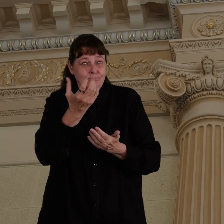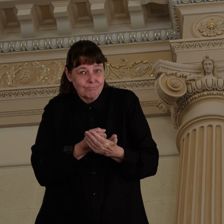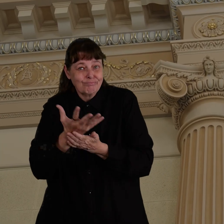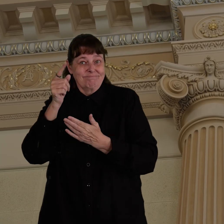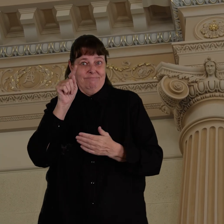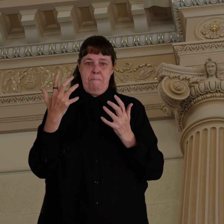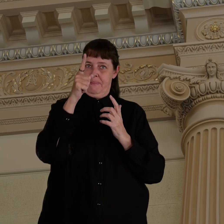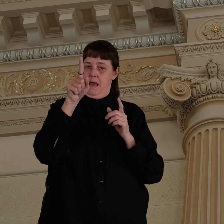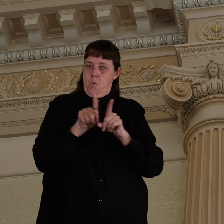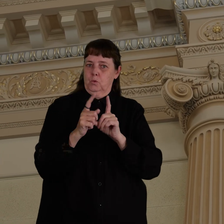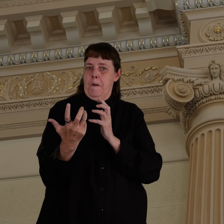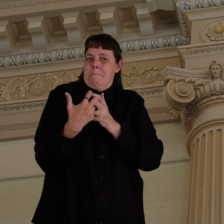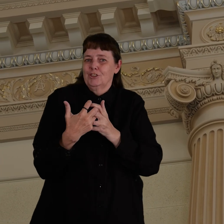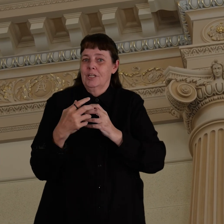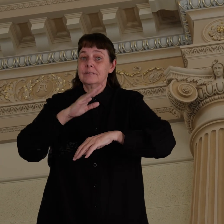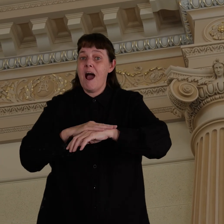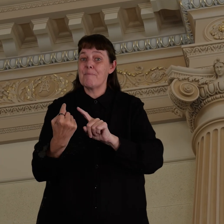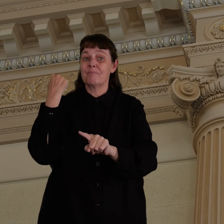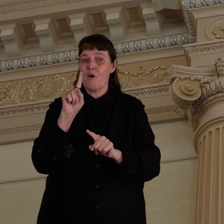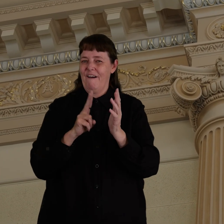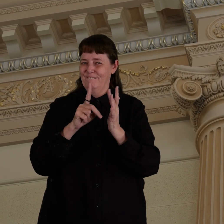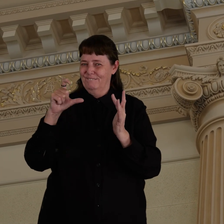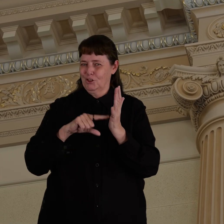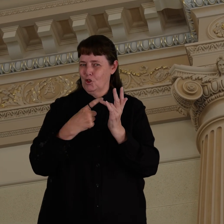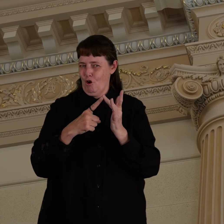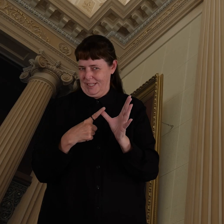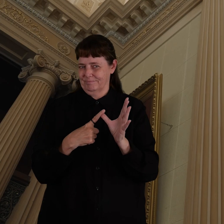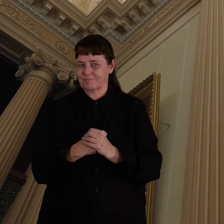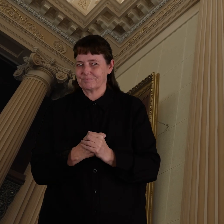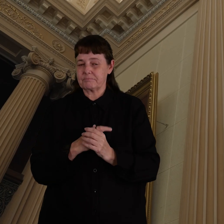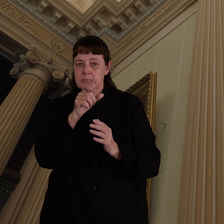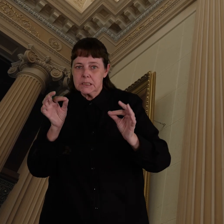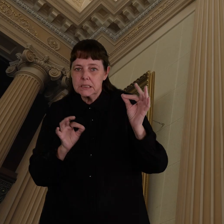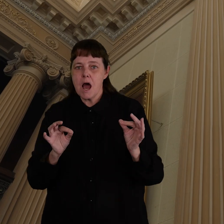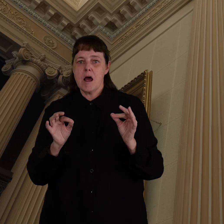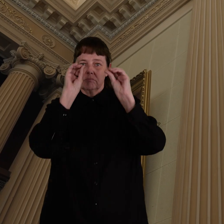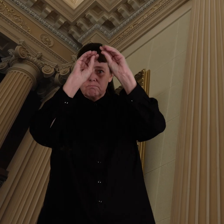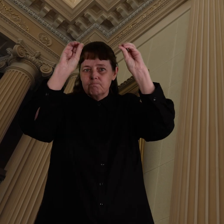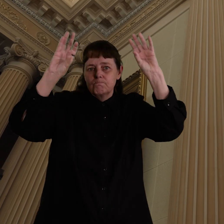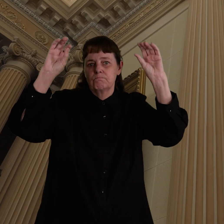ornate. That was the style at the time. There are lots of features in here that show us some of the